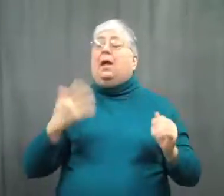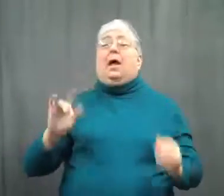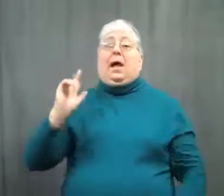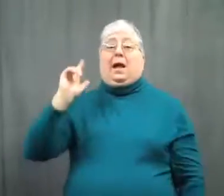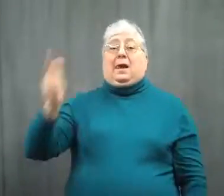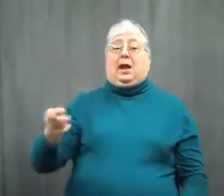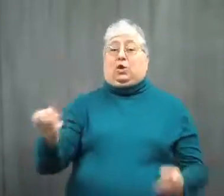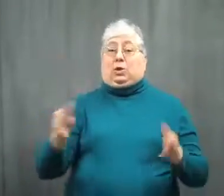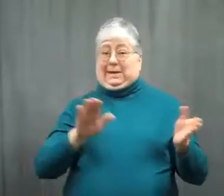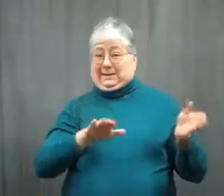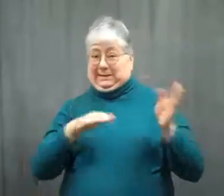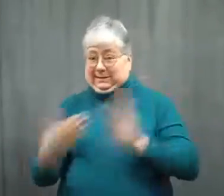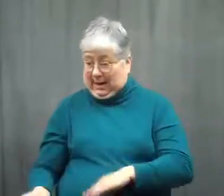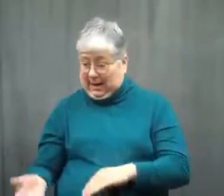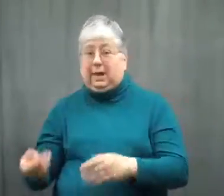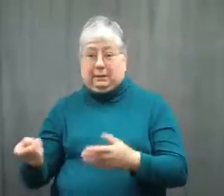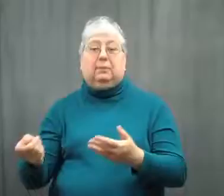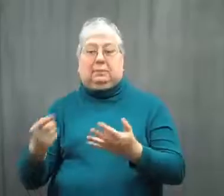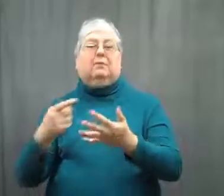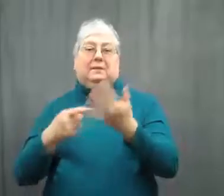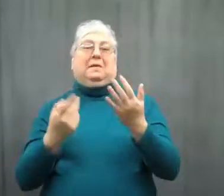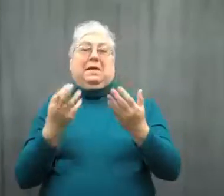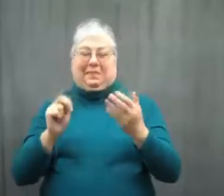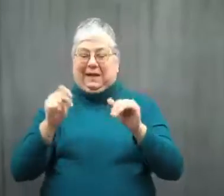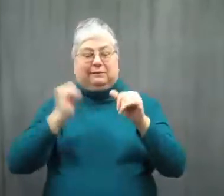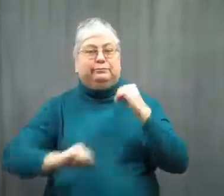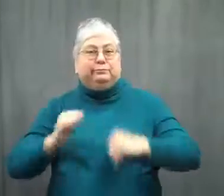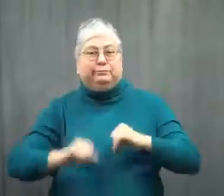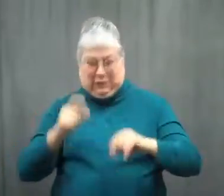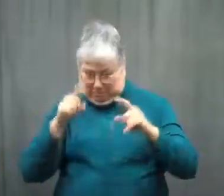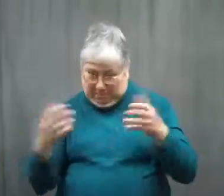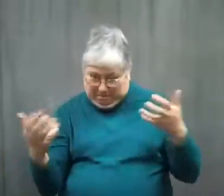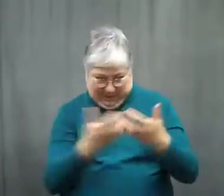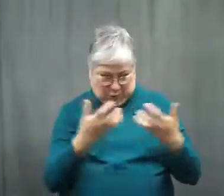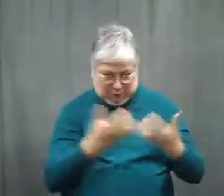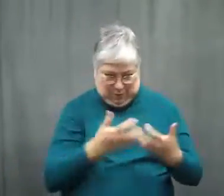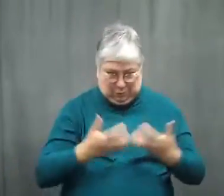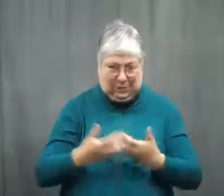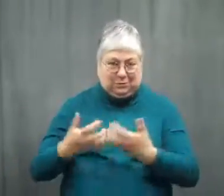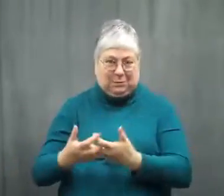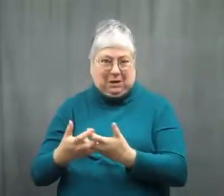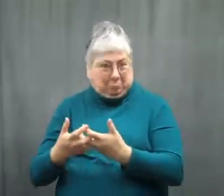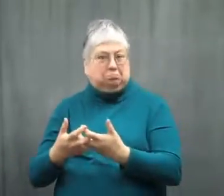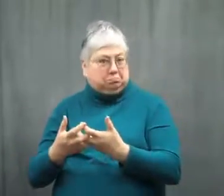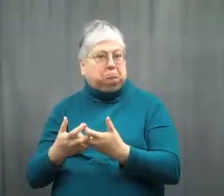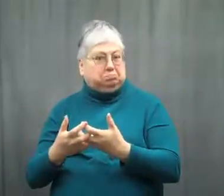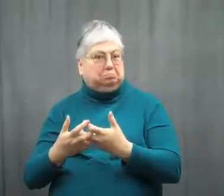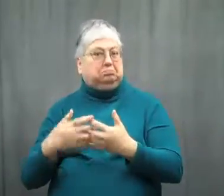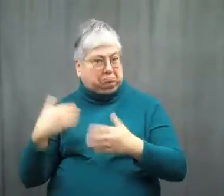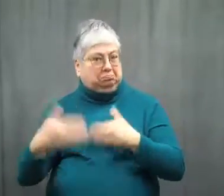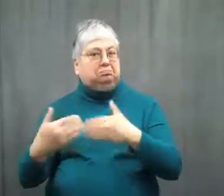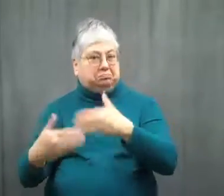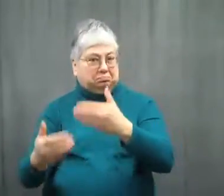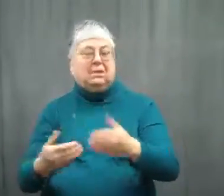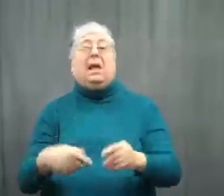When these people died, the autopsy reports were compared to the scans.